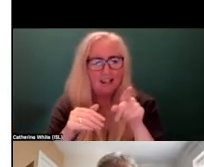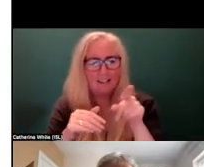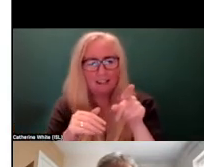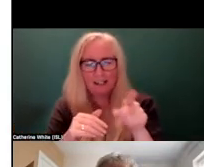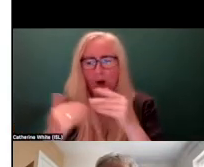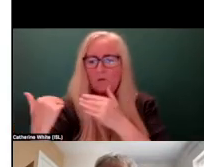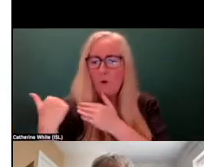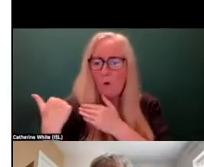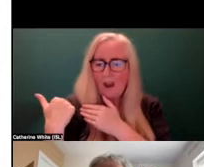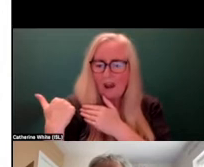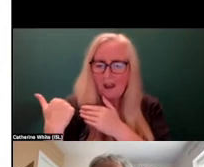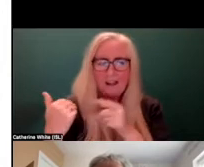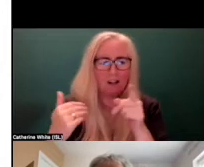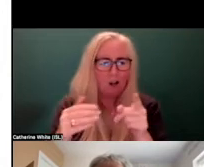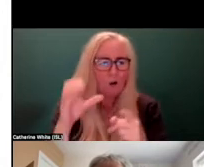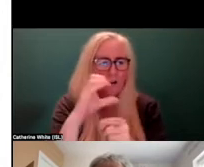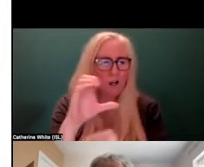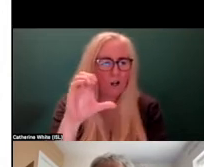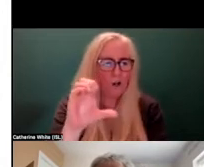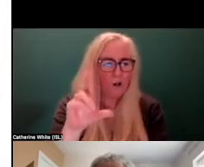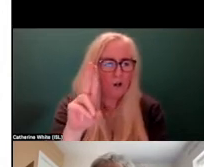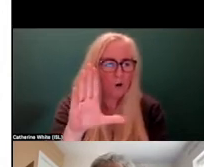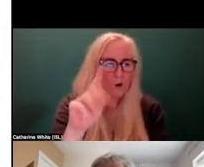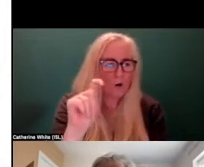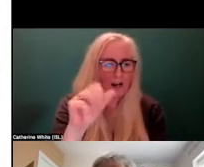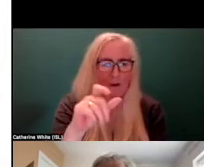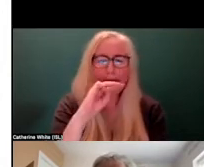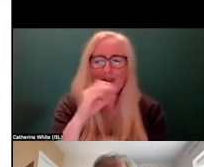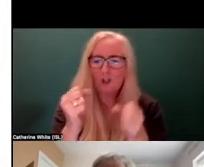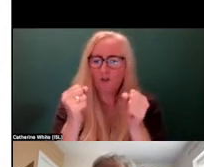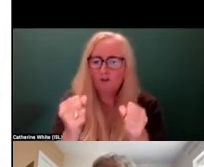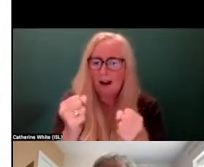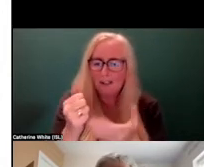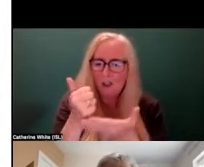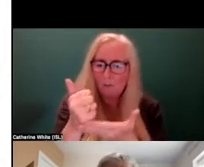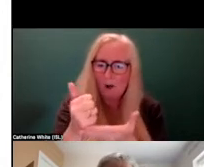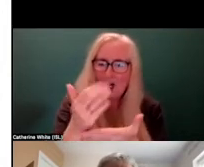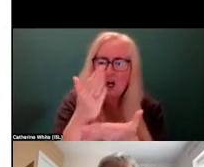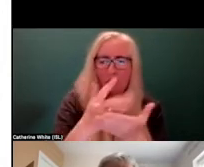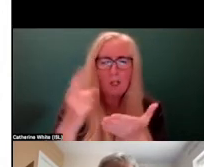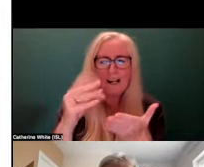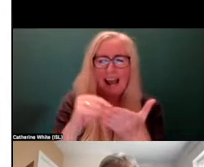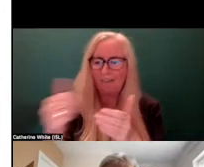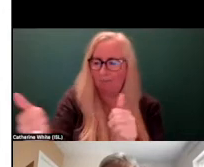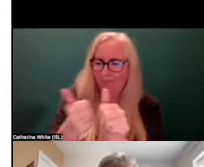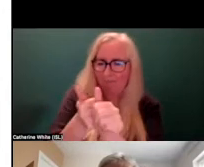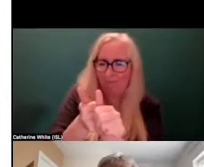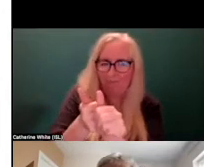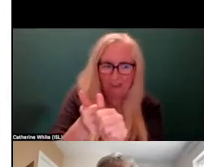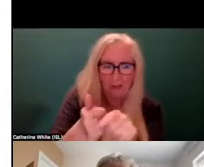And it was a role that we brought forward called Cúltaca, which is Gaelic for strong support, or somebody who has your back.